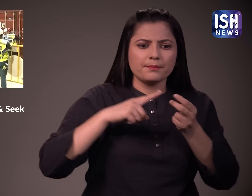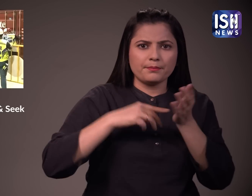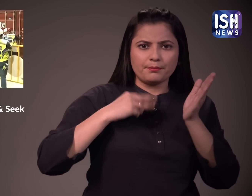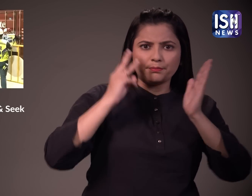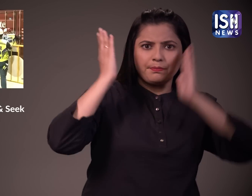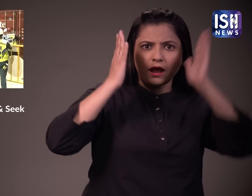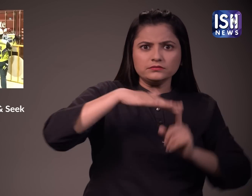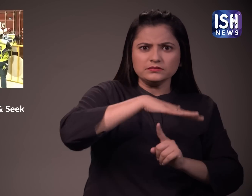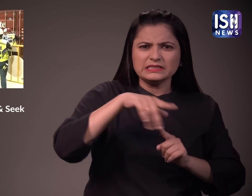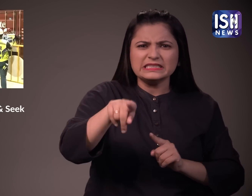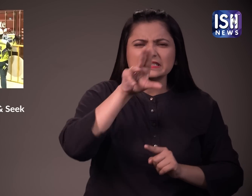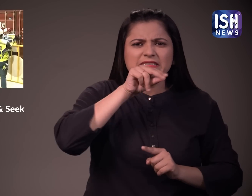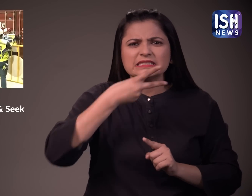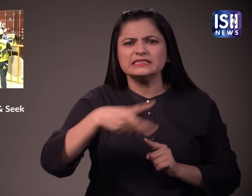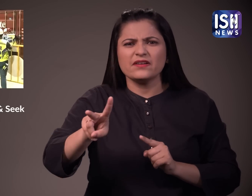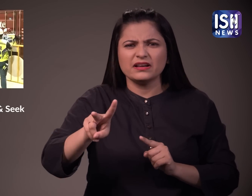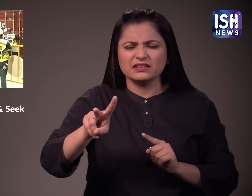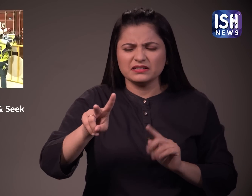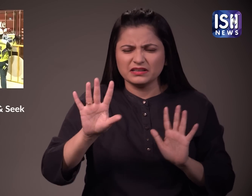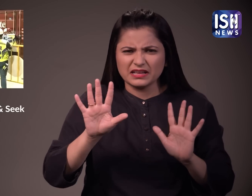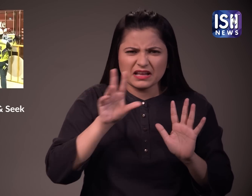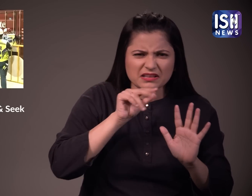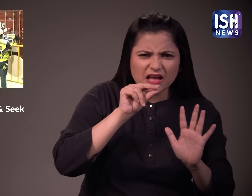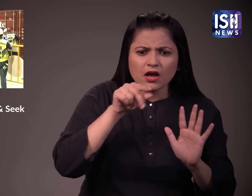The workers of Malaysia spoke Malay while the boy spoke a different language.